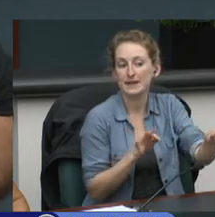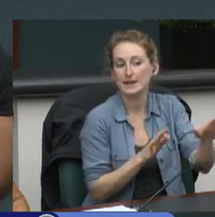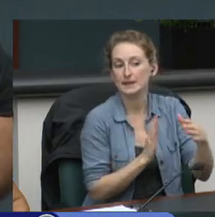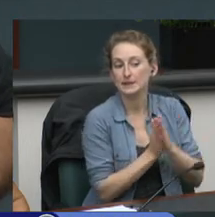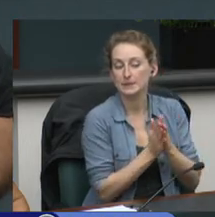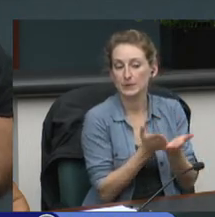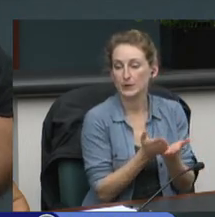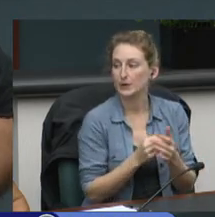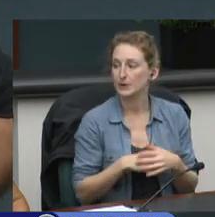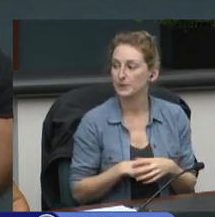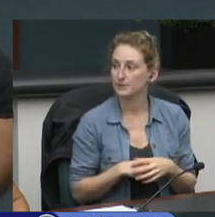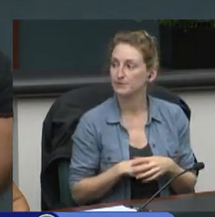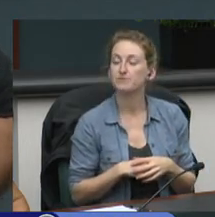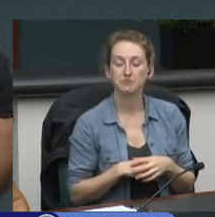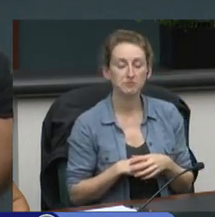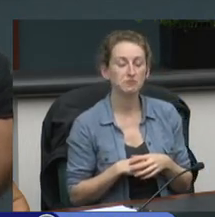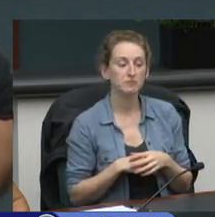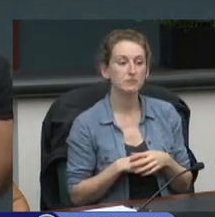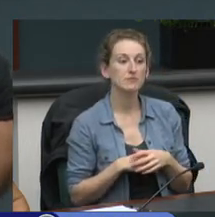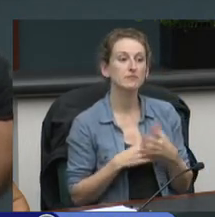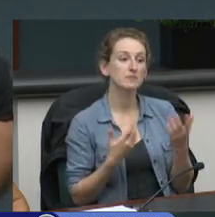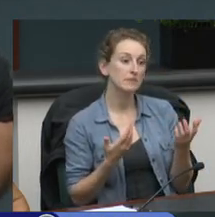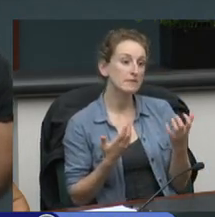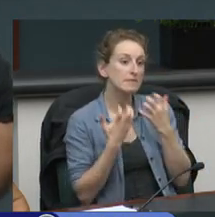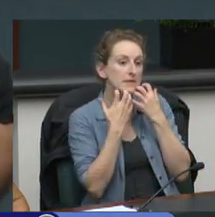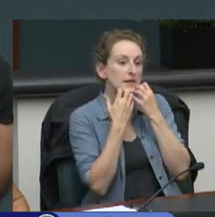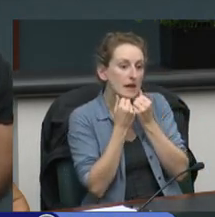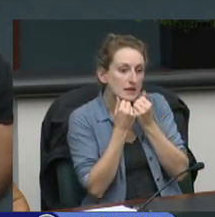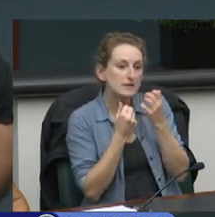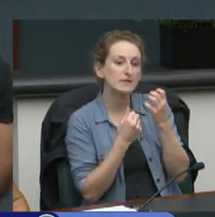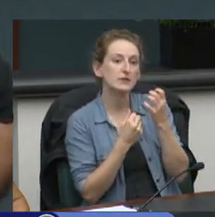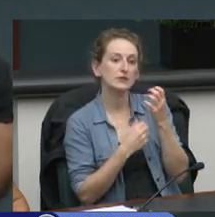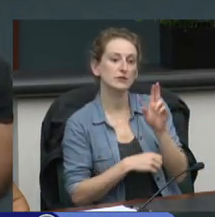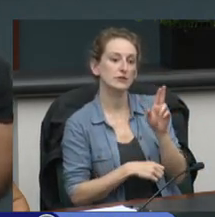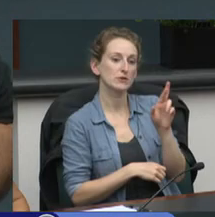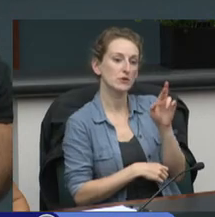addition the idea conservation in urban design applies to more than energy